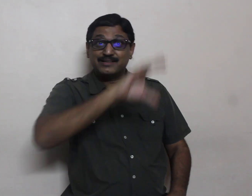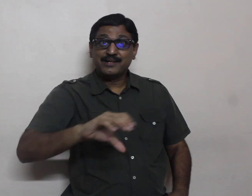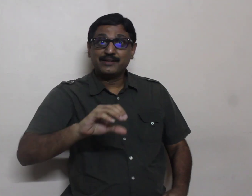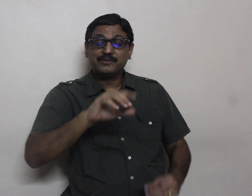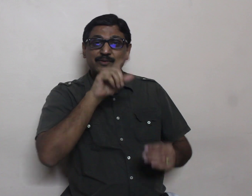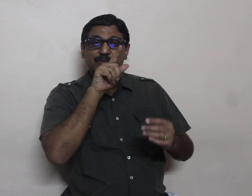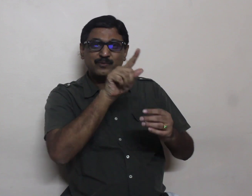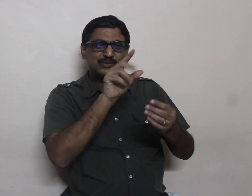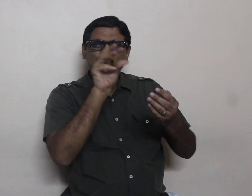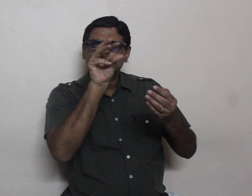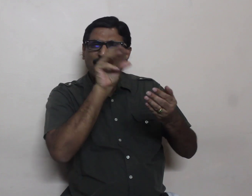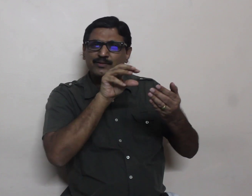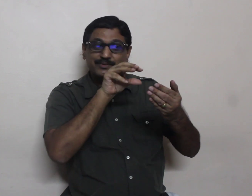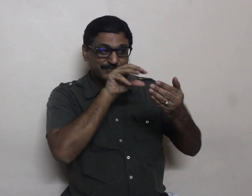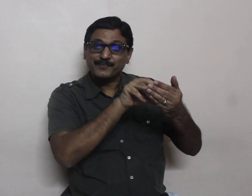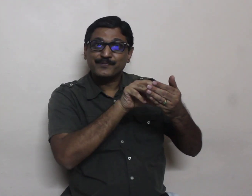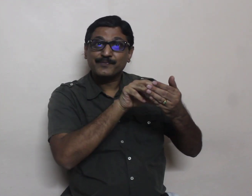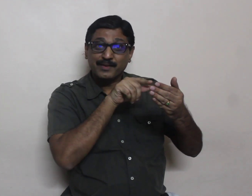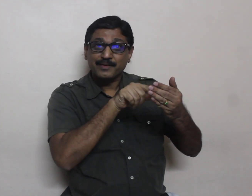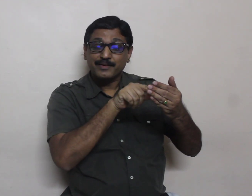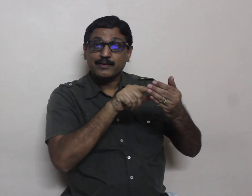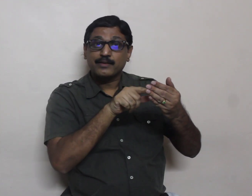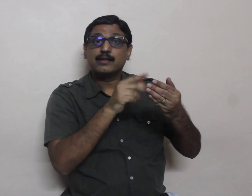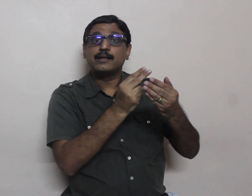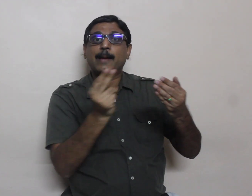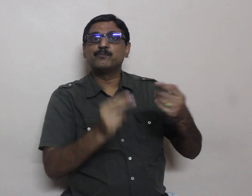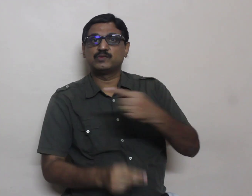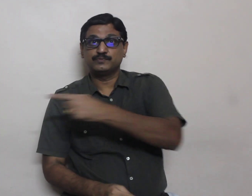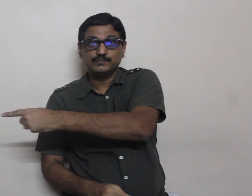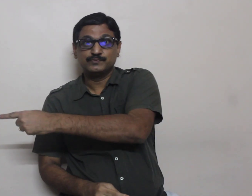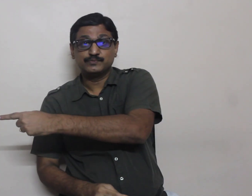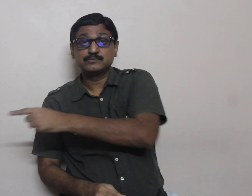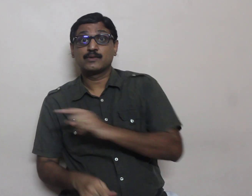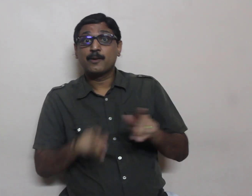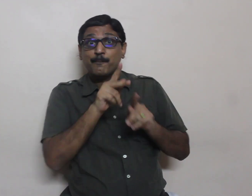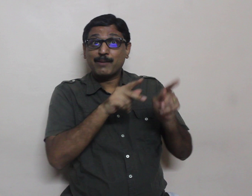There is a region named Sicily in Italy.